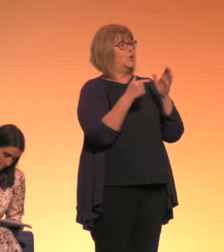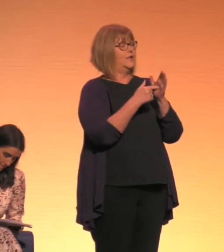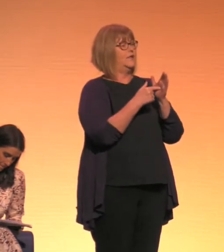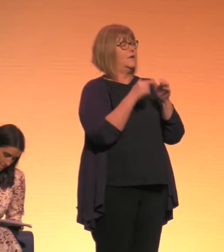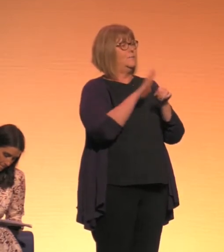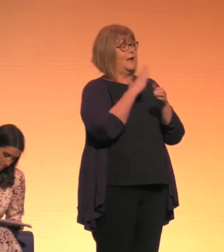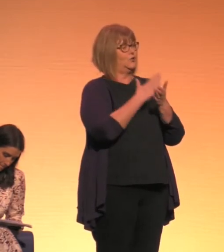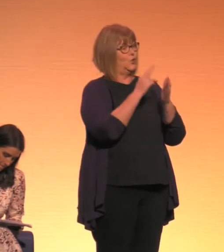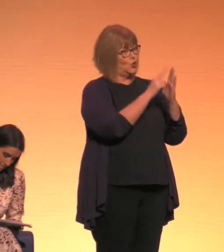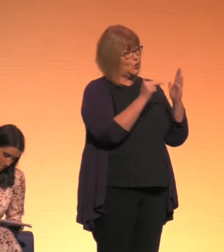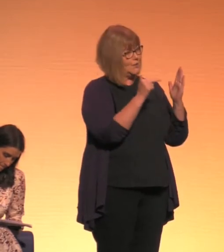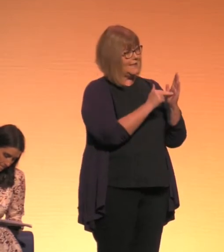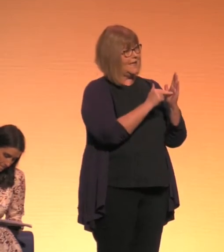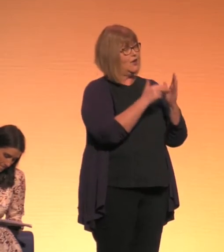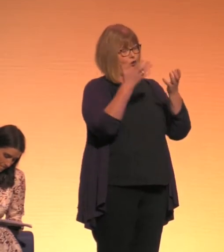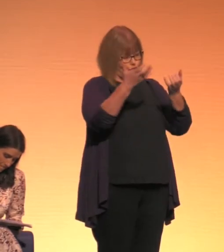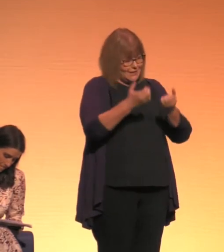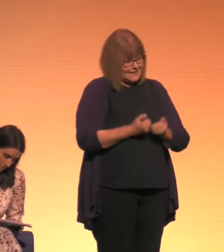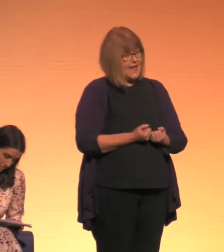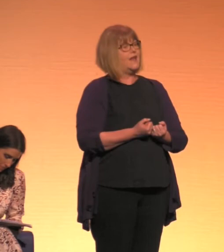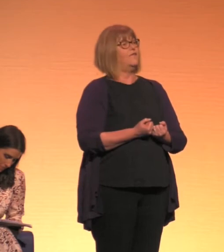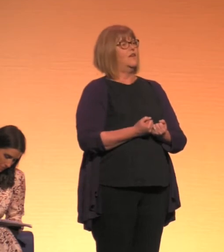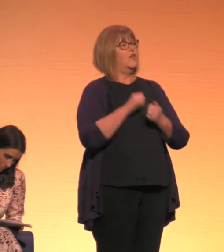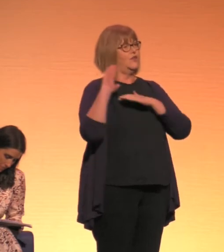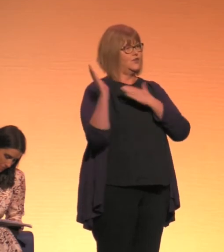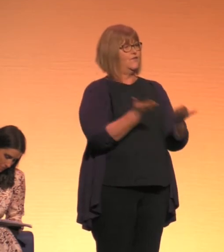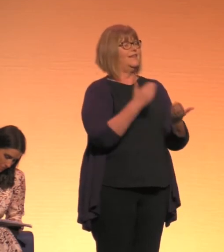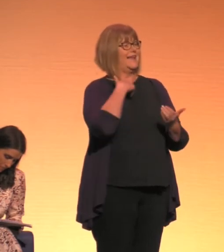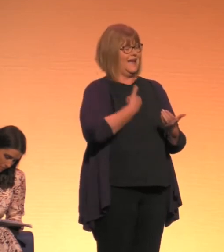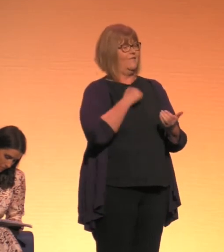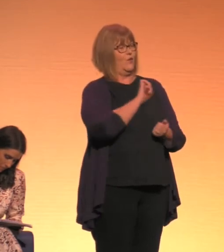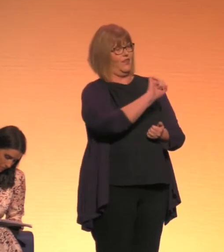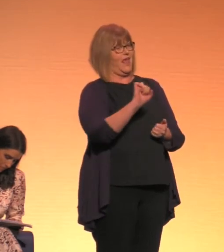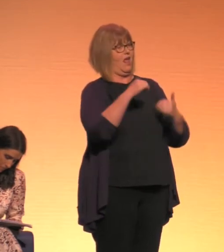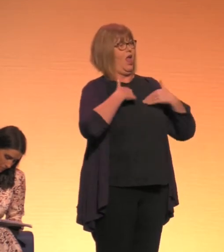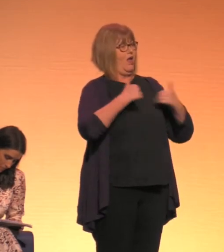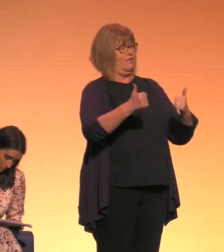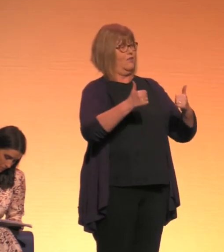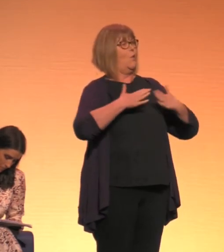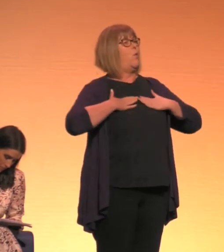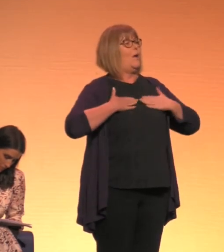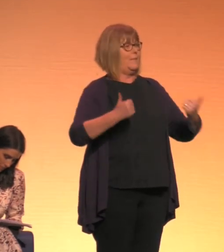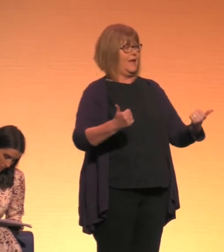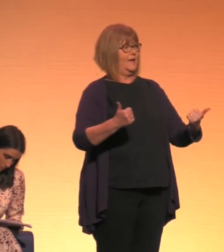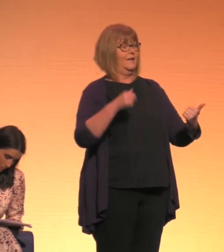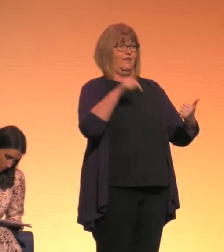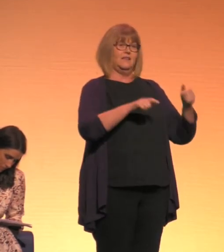New Zealanders receive the services they need for their health and well-being. This forum provides the opportunity for us